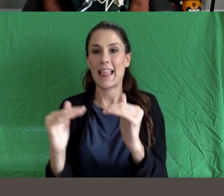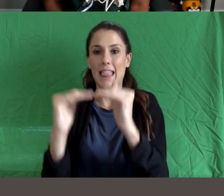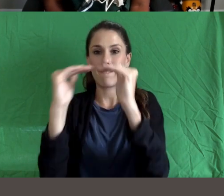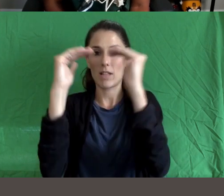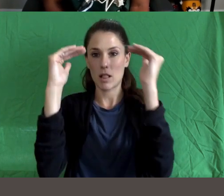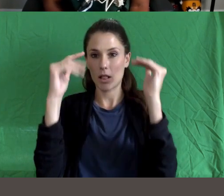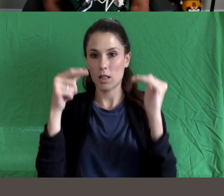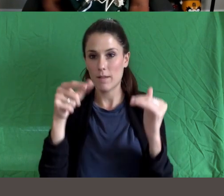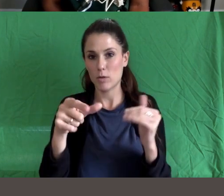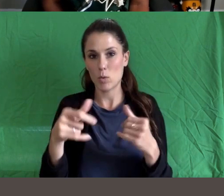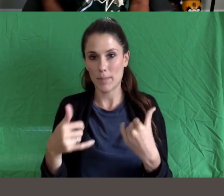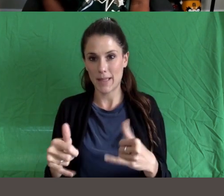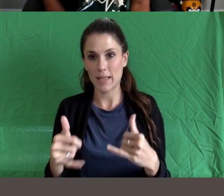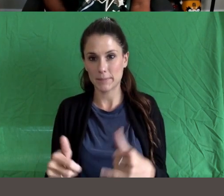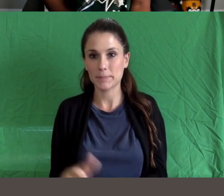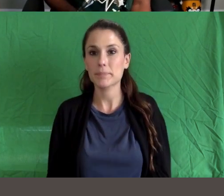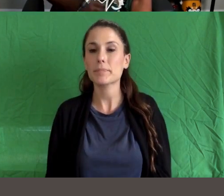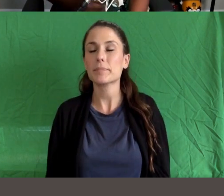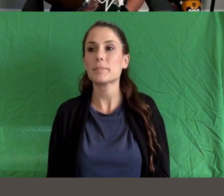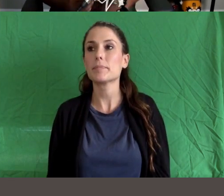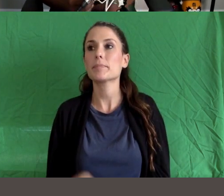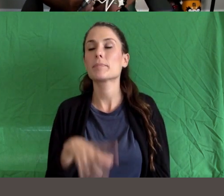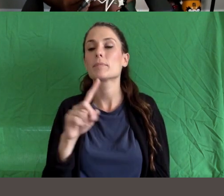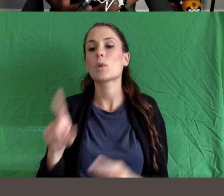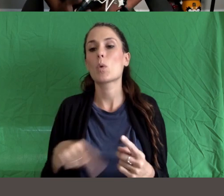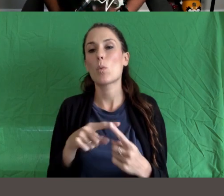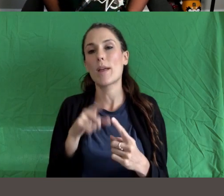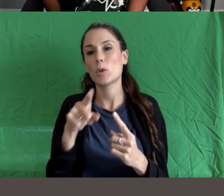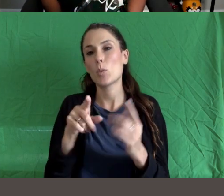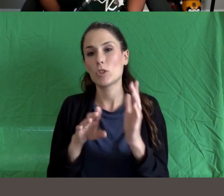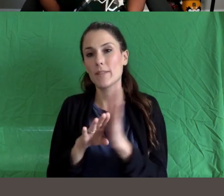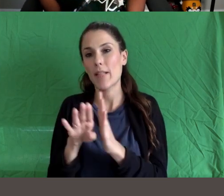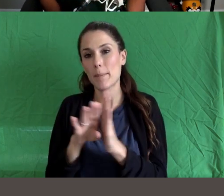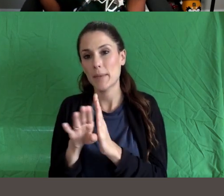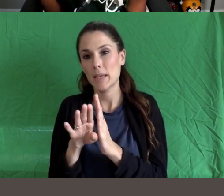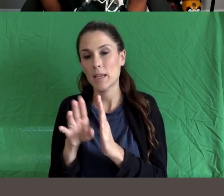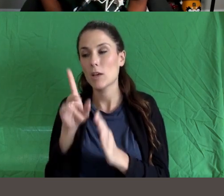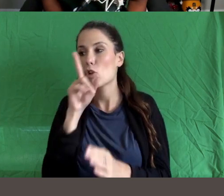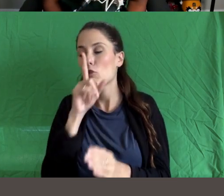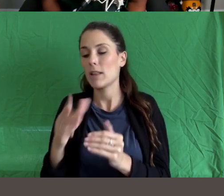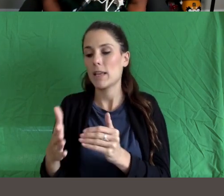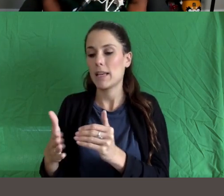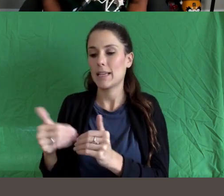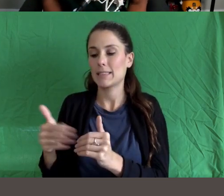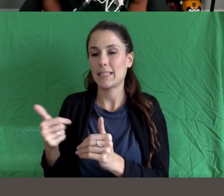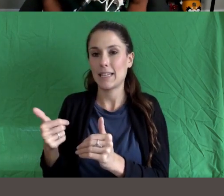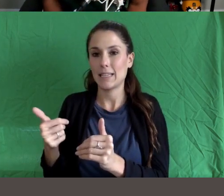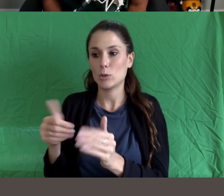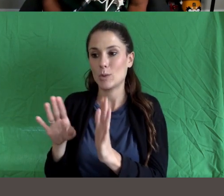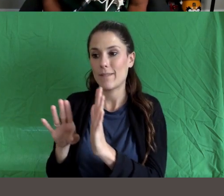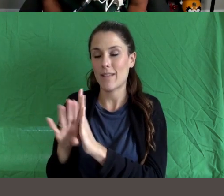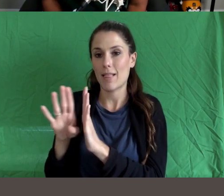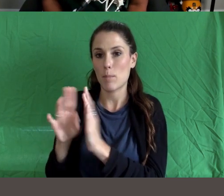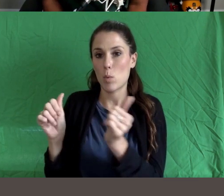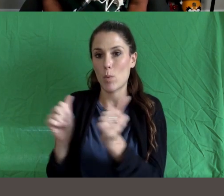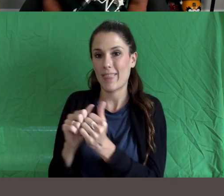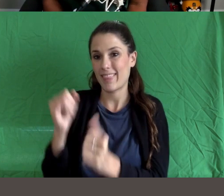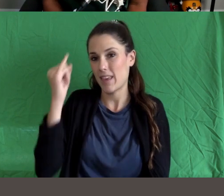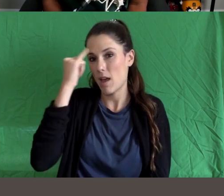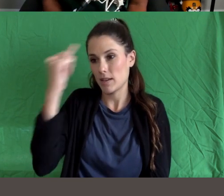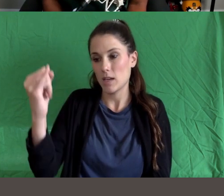were playing. Now, when you're developing, it's really easy to develop with the idea of